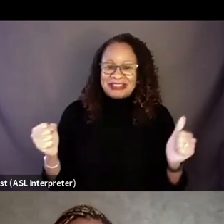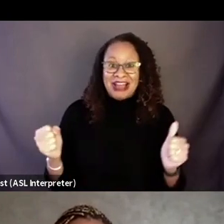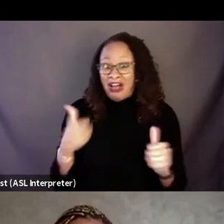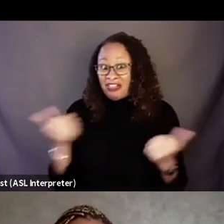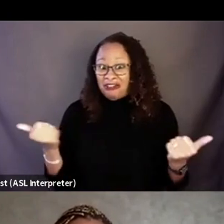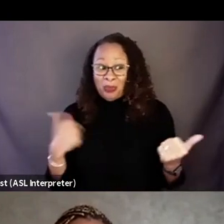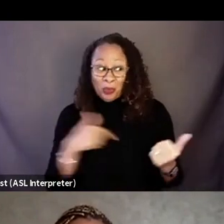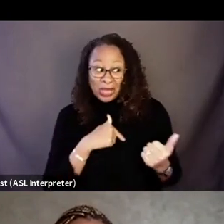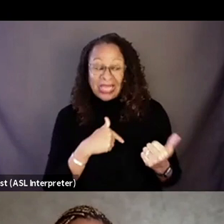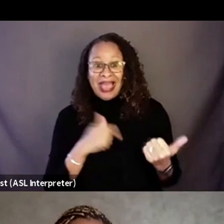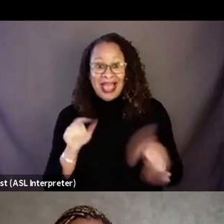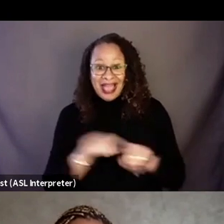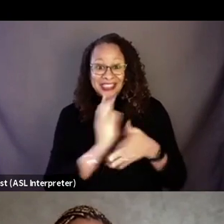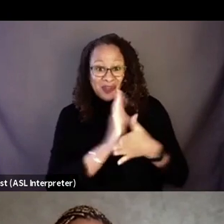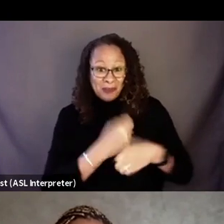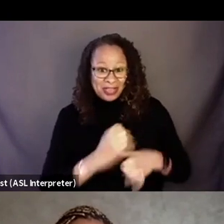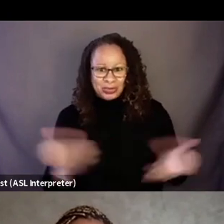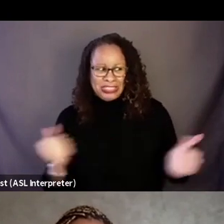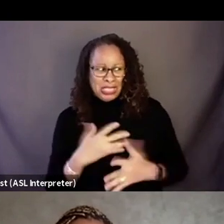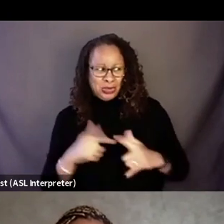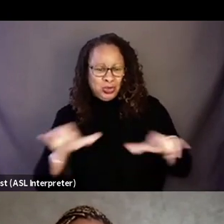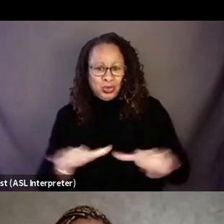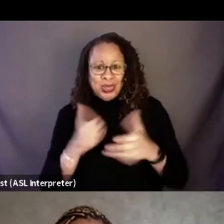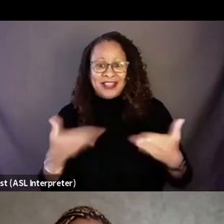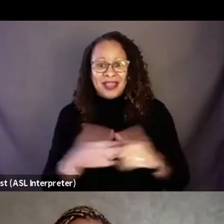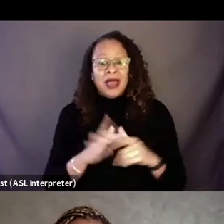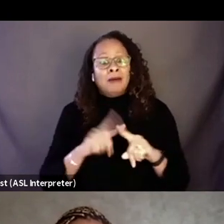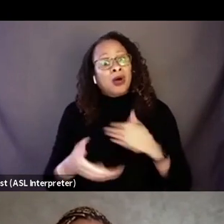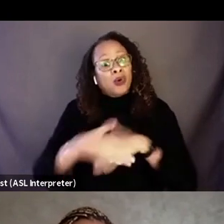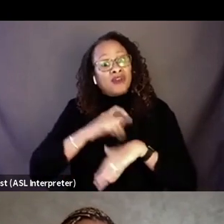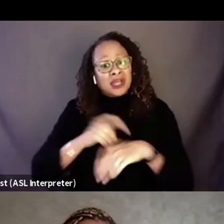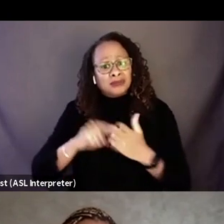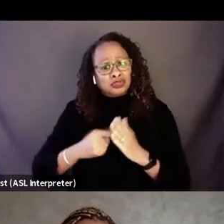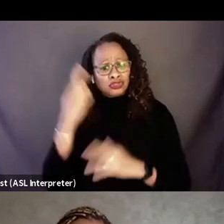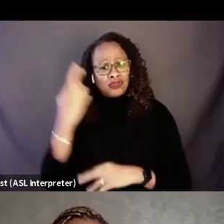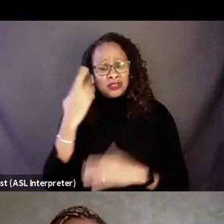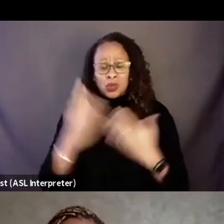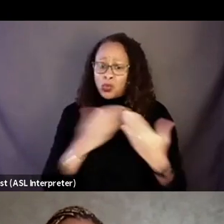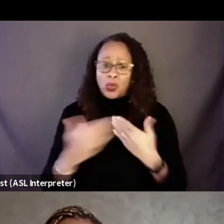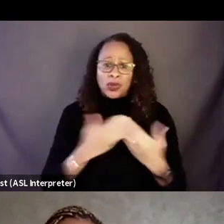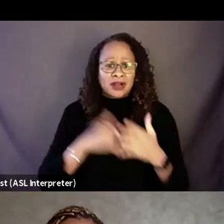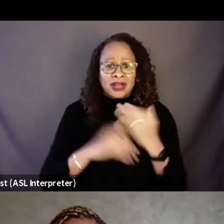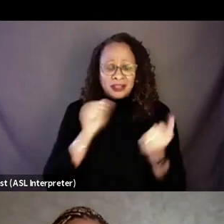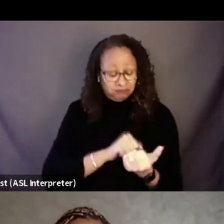But over time you kind of start to realize that whatever that's in the face, whatever you see